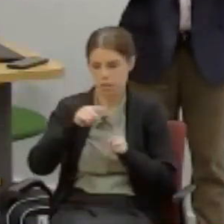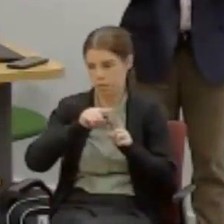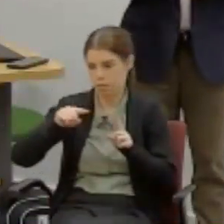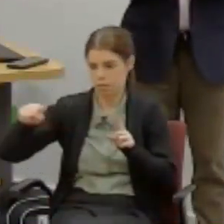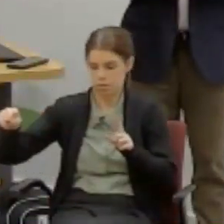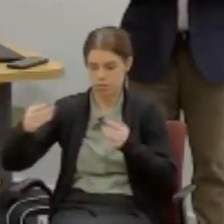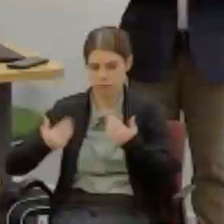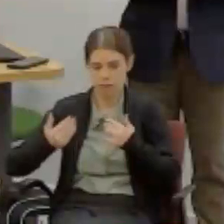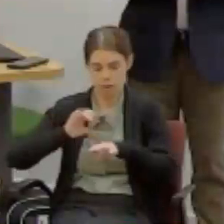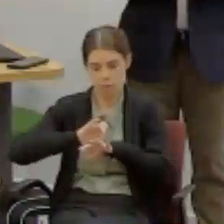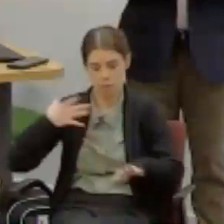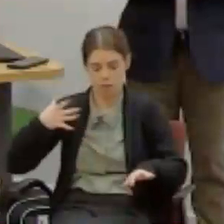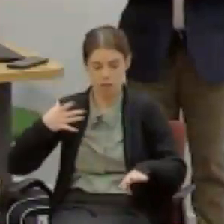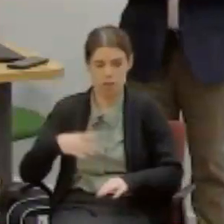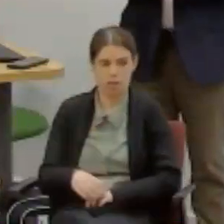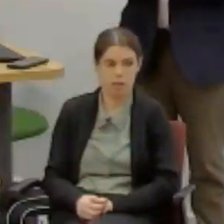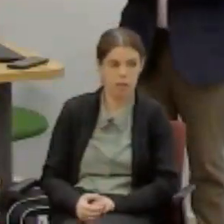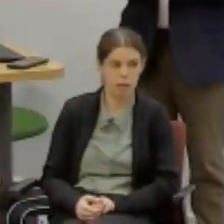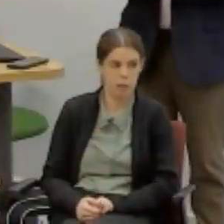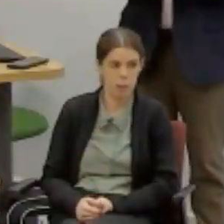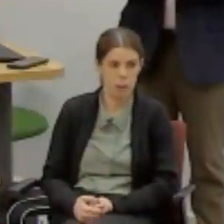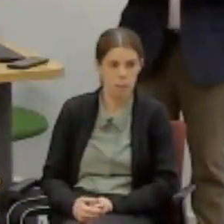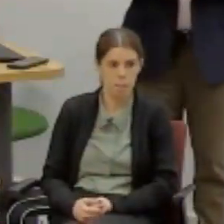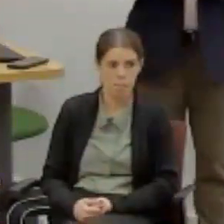so really interesting talk.